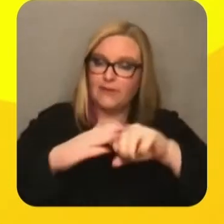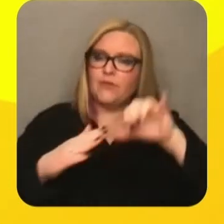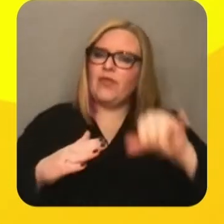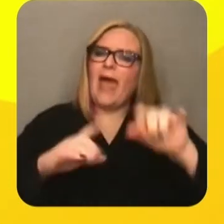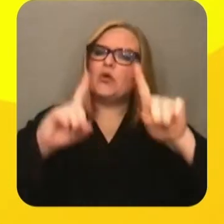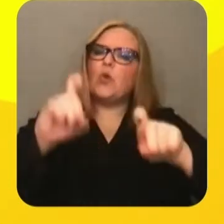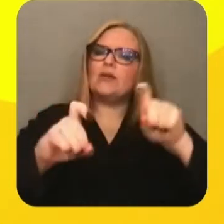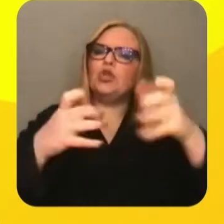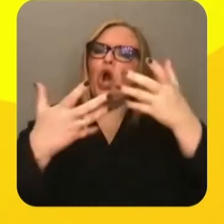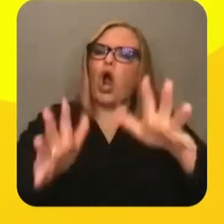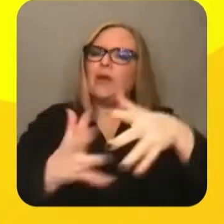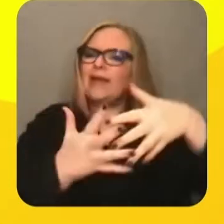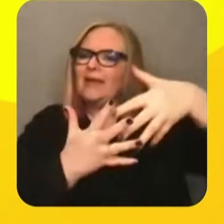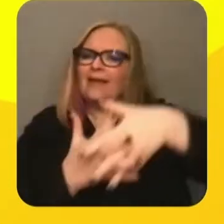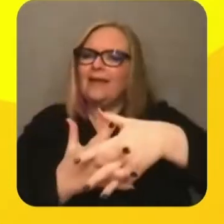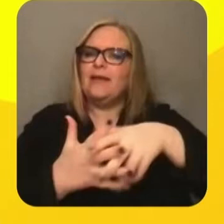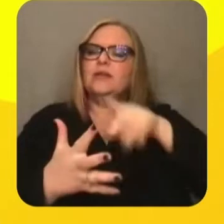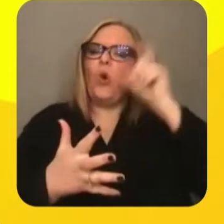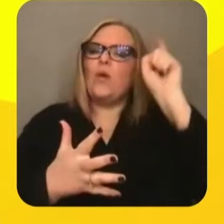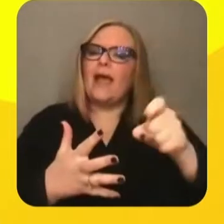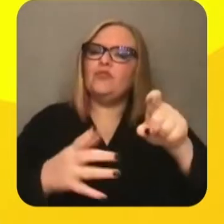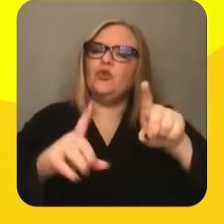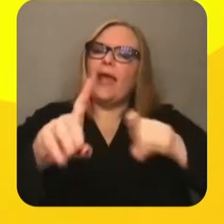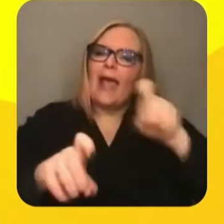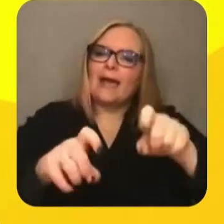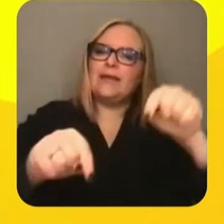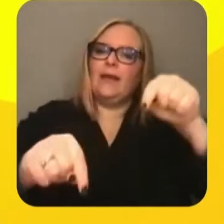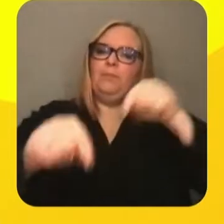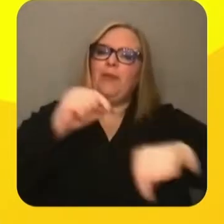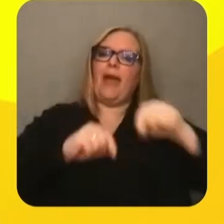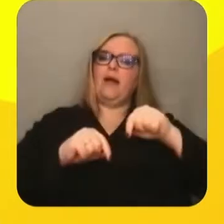don't have to ask and go back and recover. We are planning for that in the future.